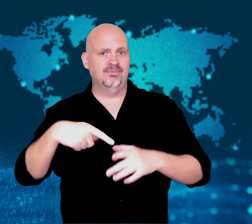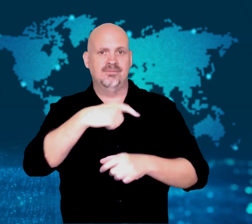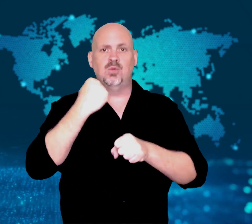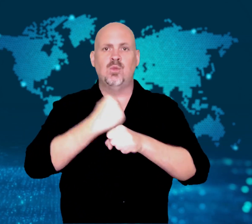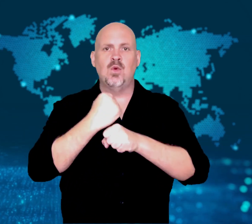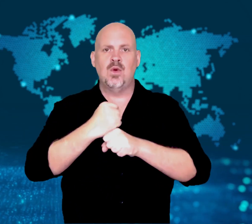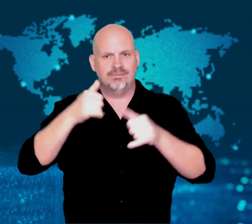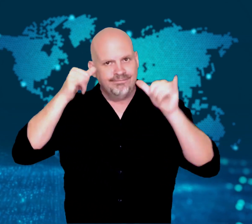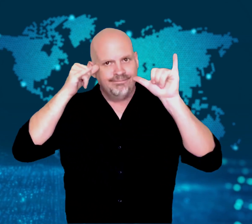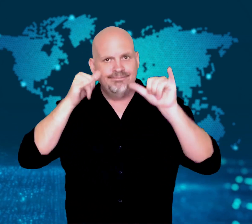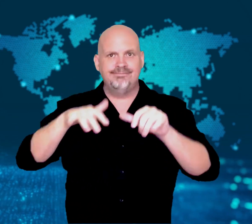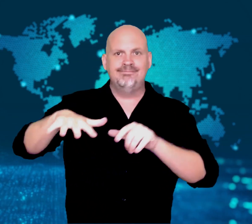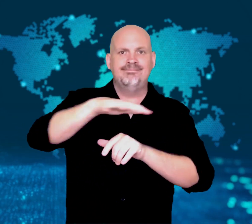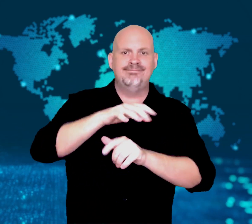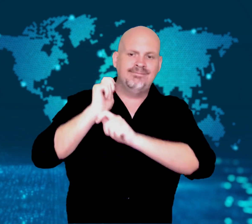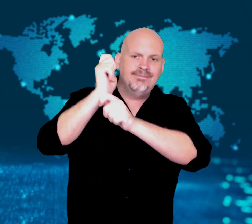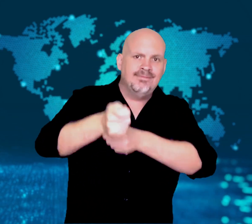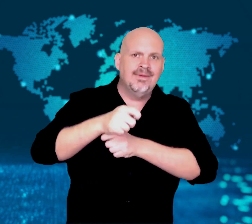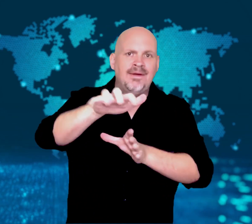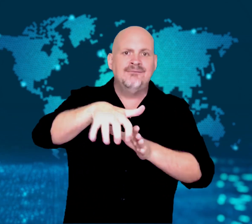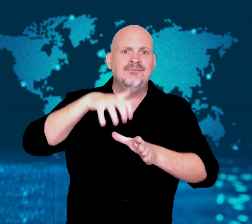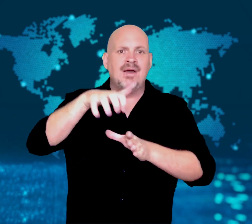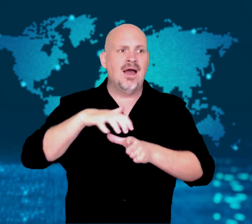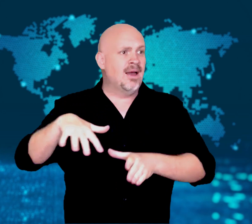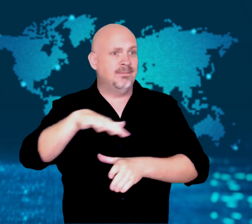to help with power consumption.